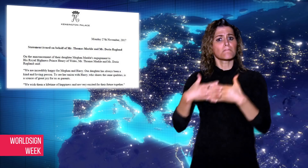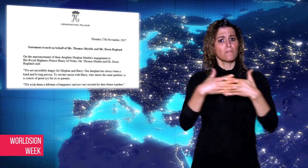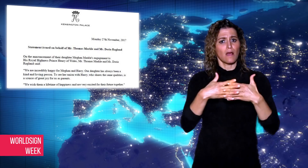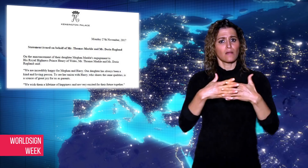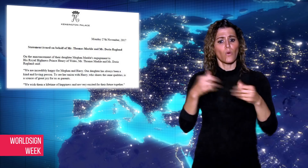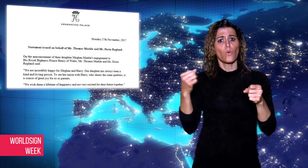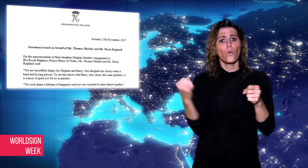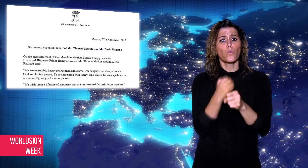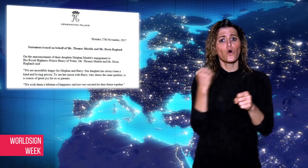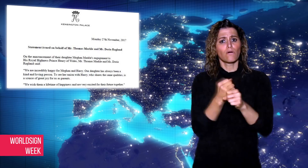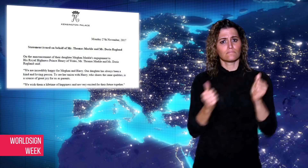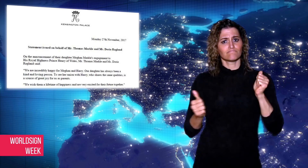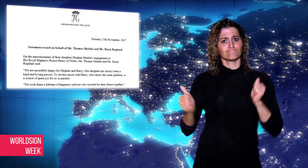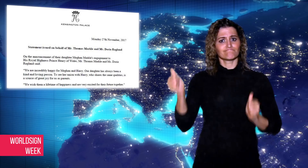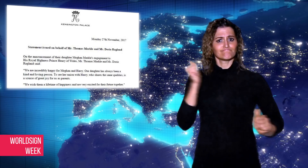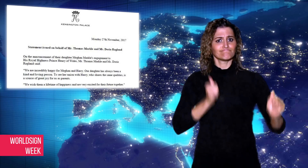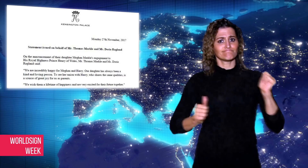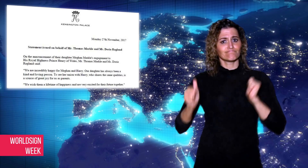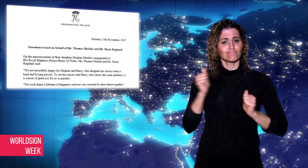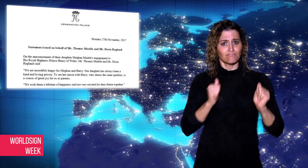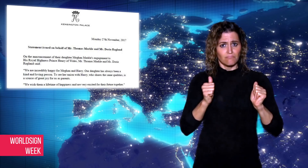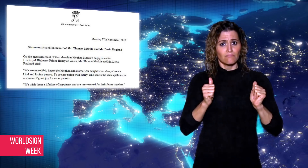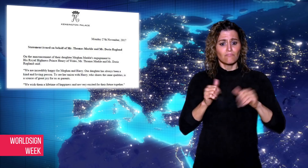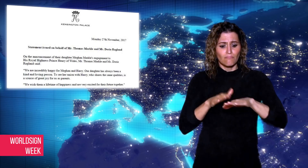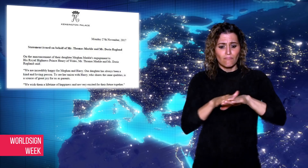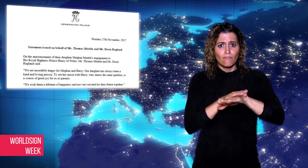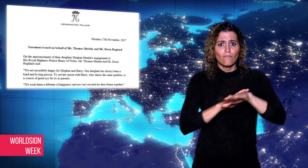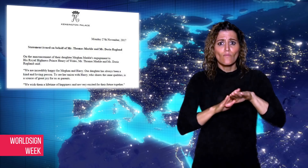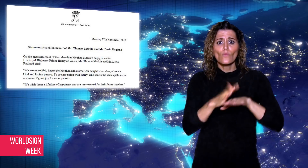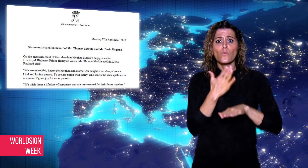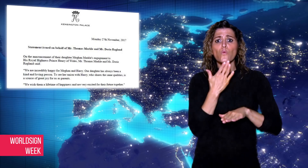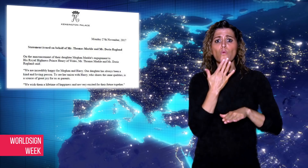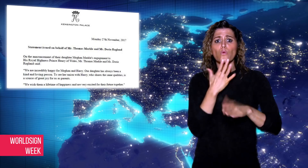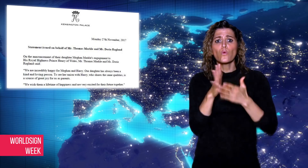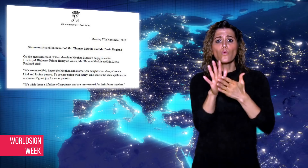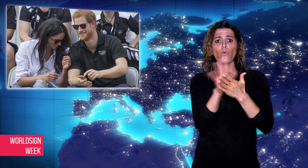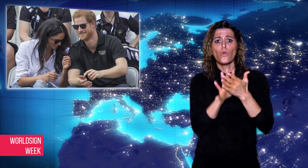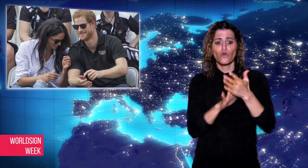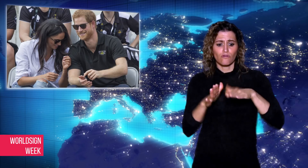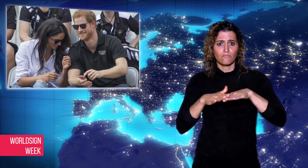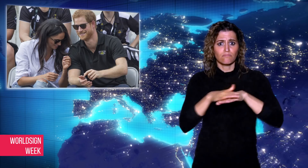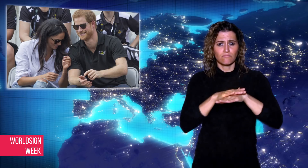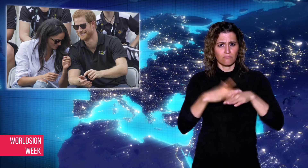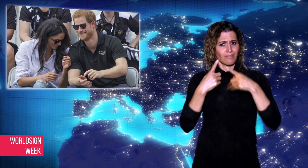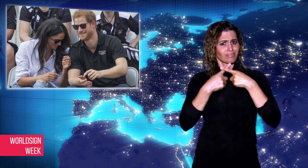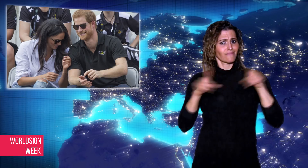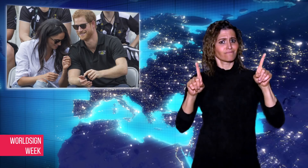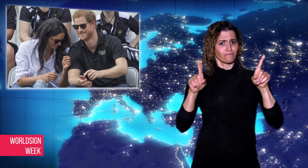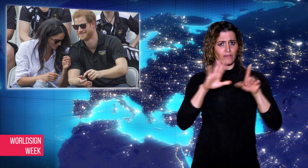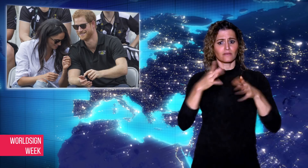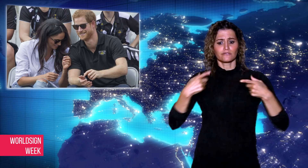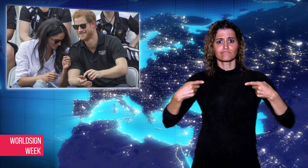princess. She is an American actress